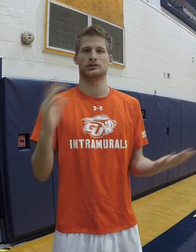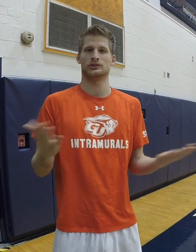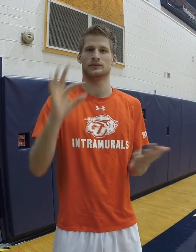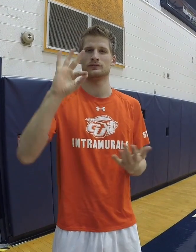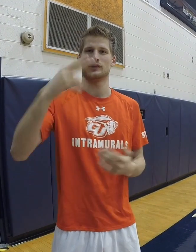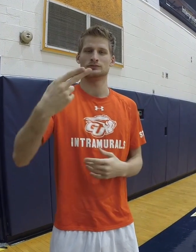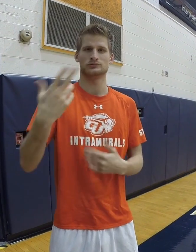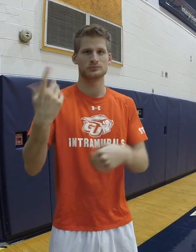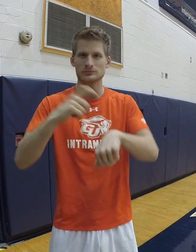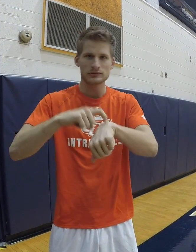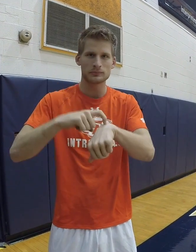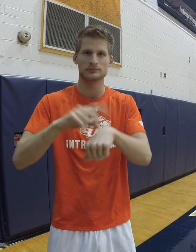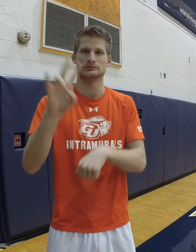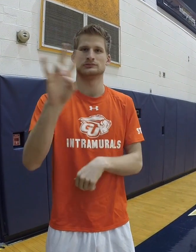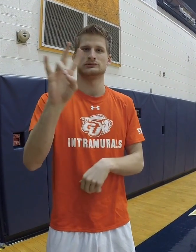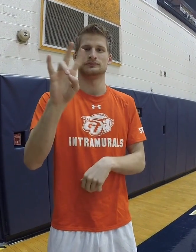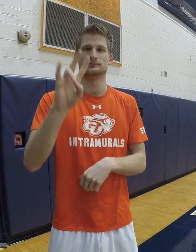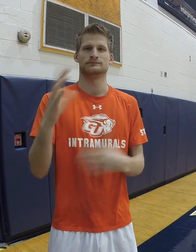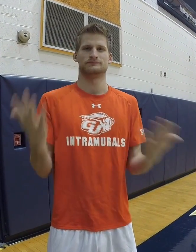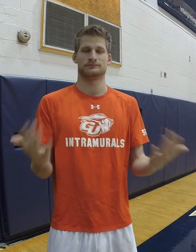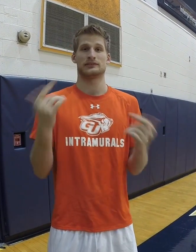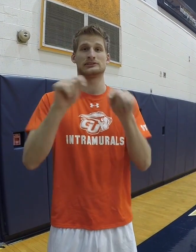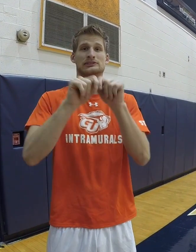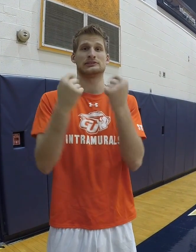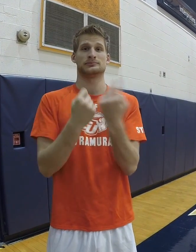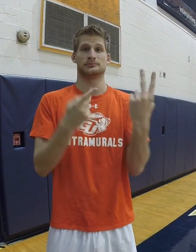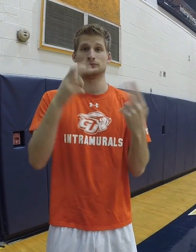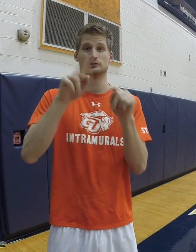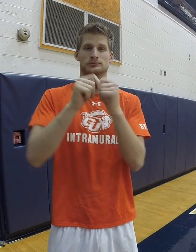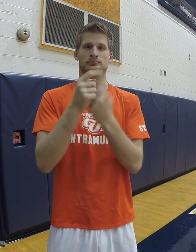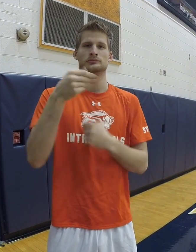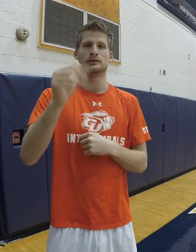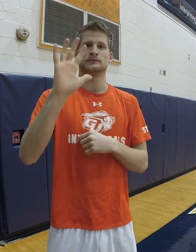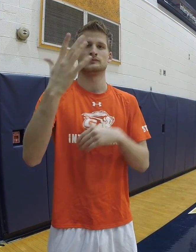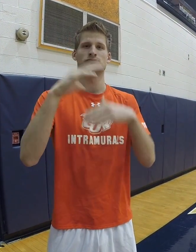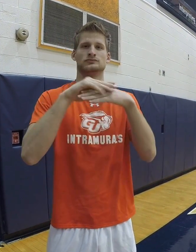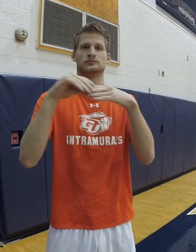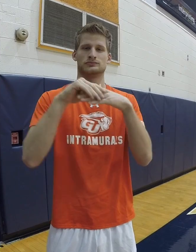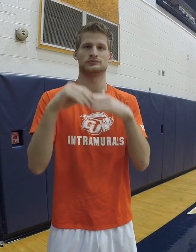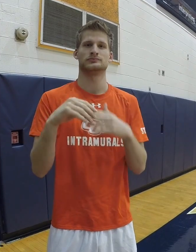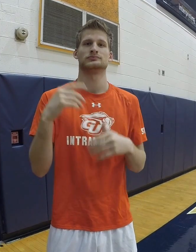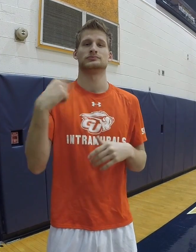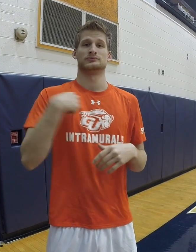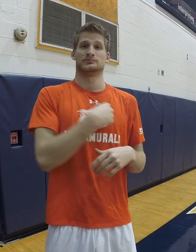Where?! It's at Field House gym! $5 dollars per team!